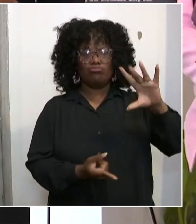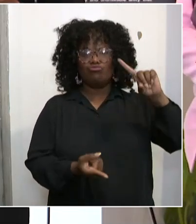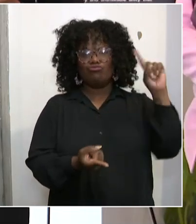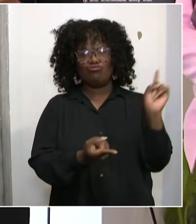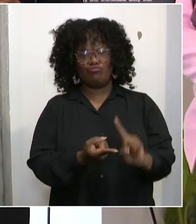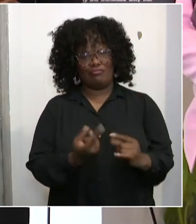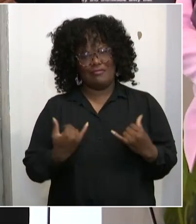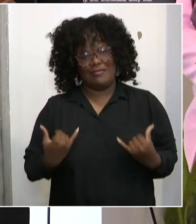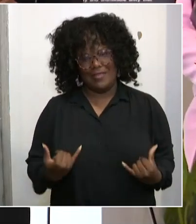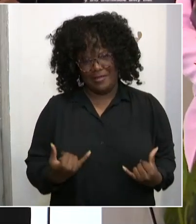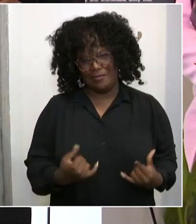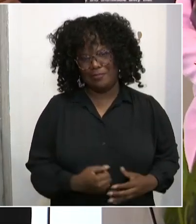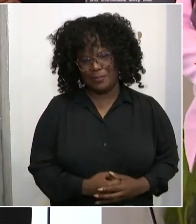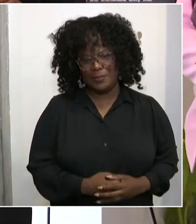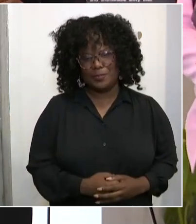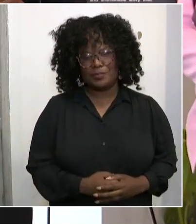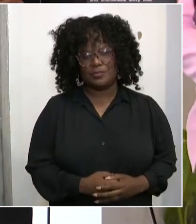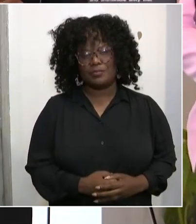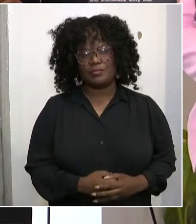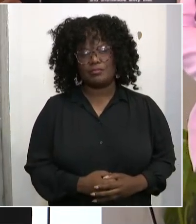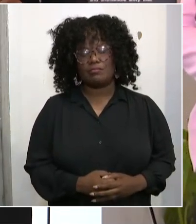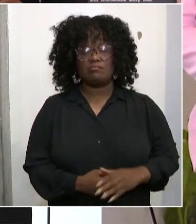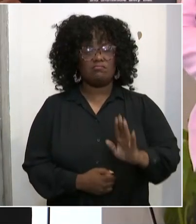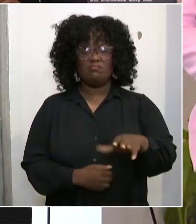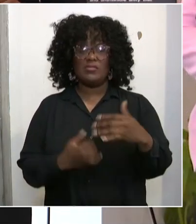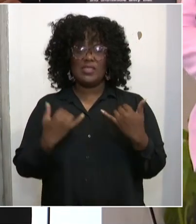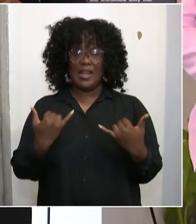Direct to police or you can text my MTPD,